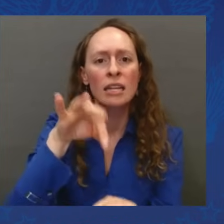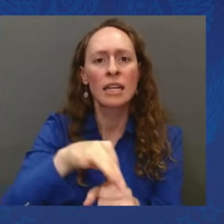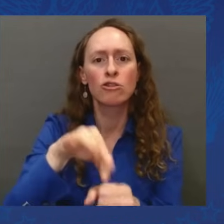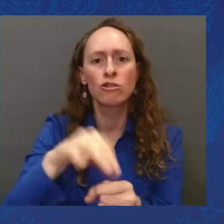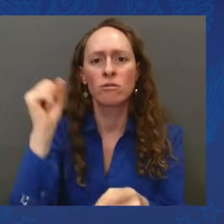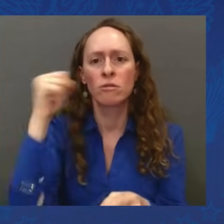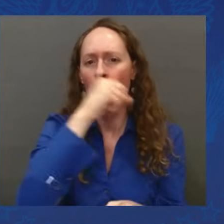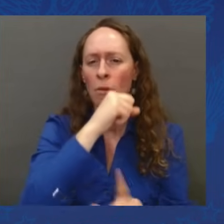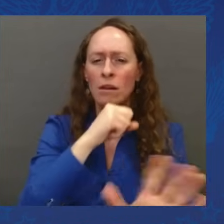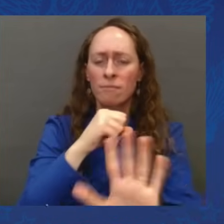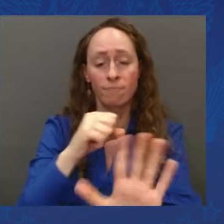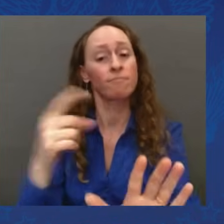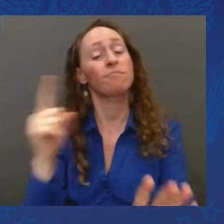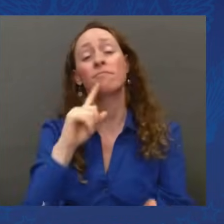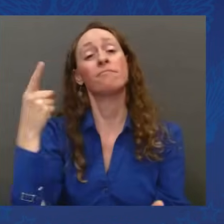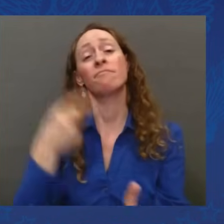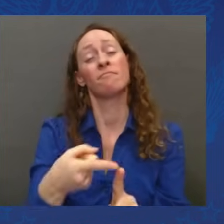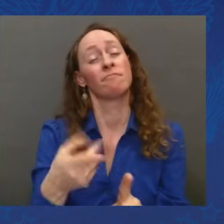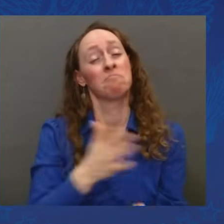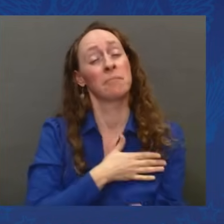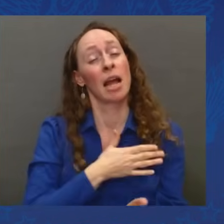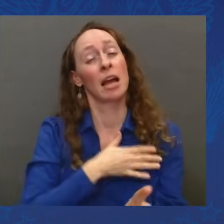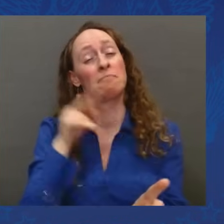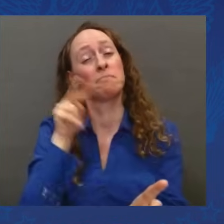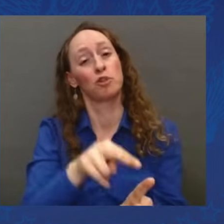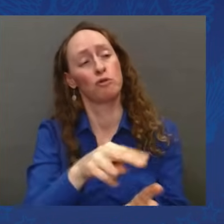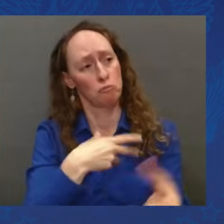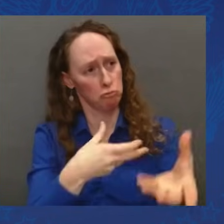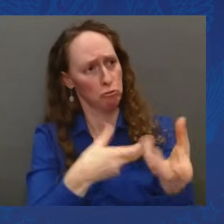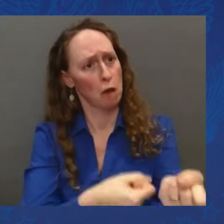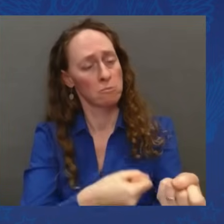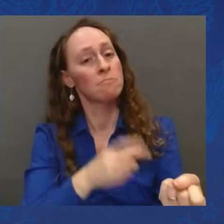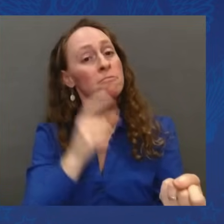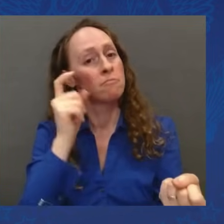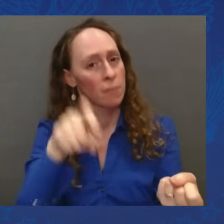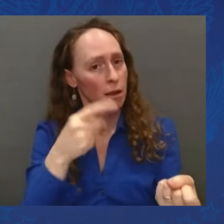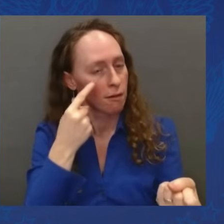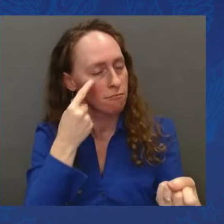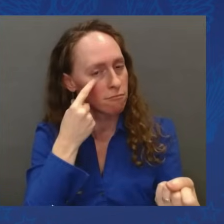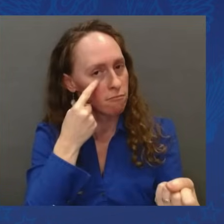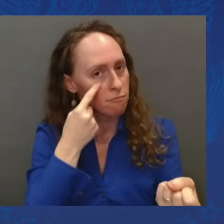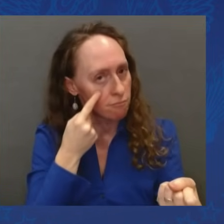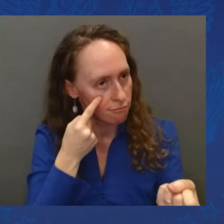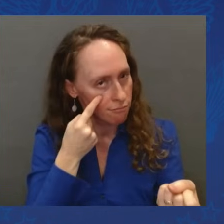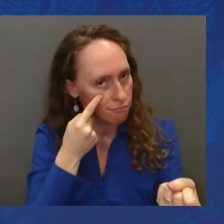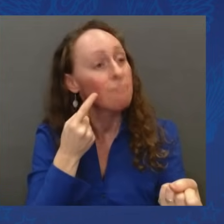And, you know, we're in a competitive relationship, China and the United States.